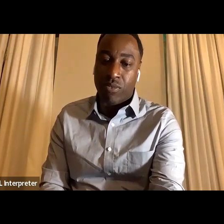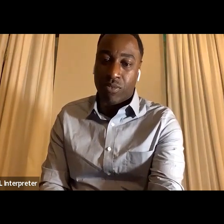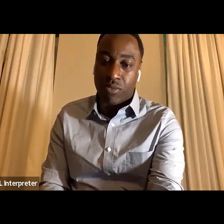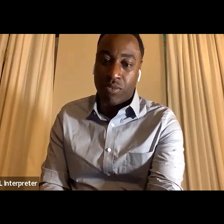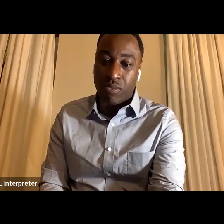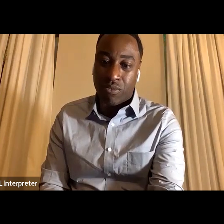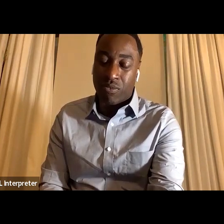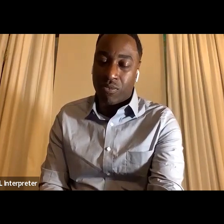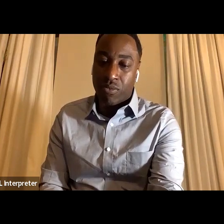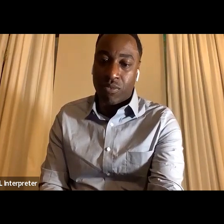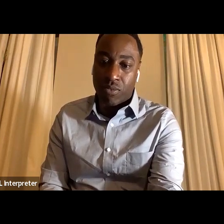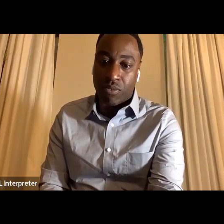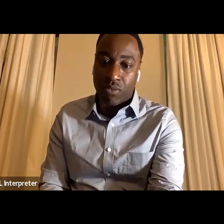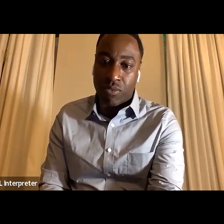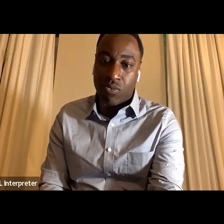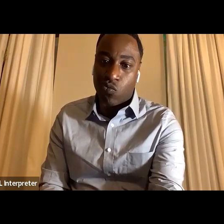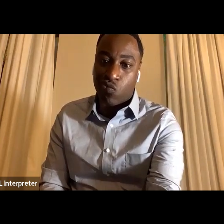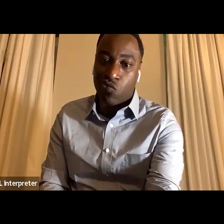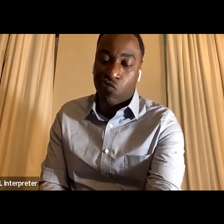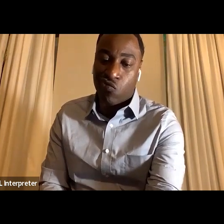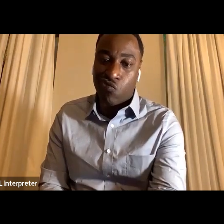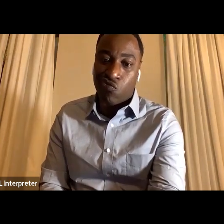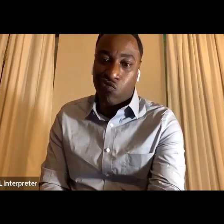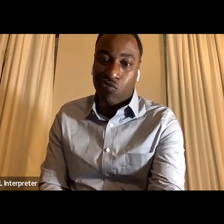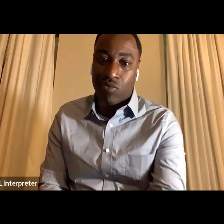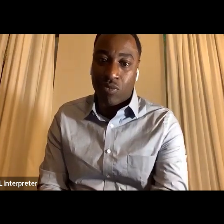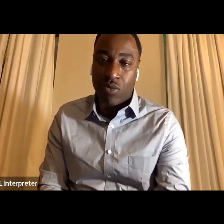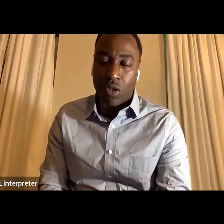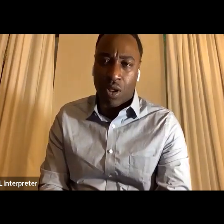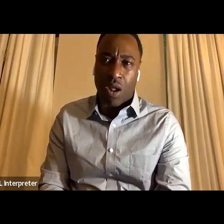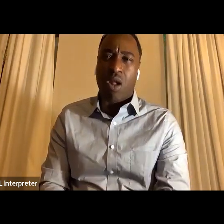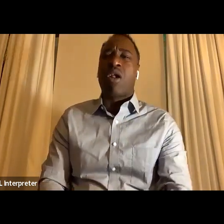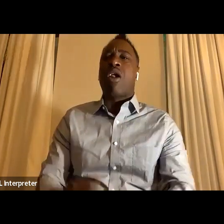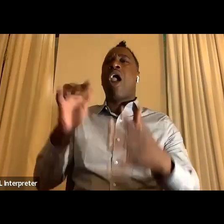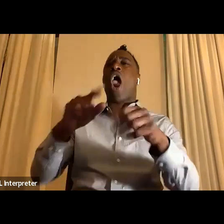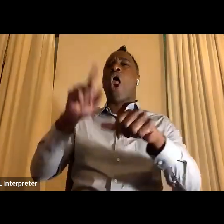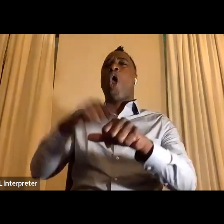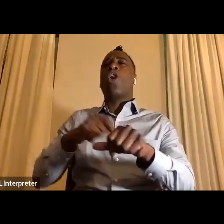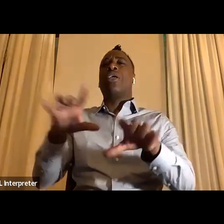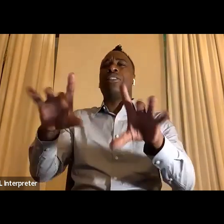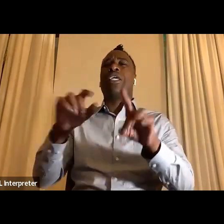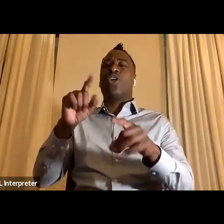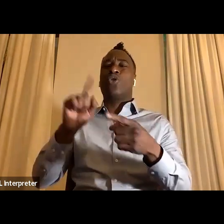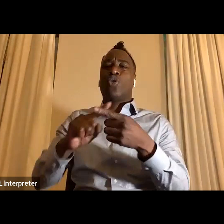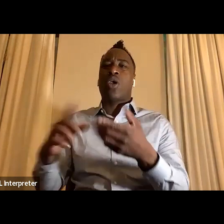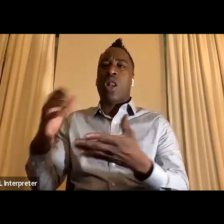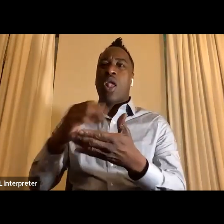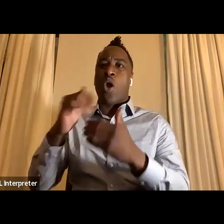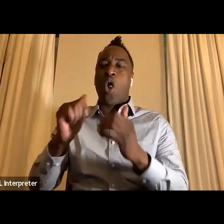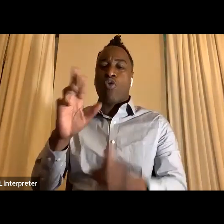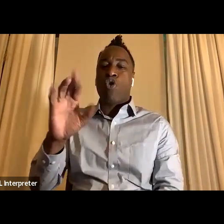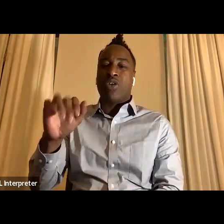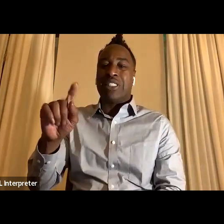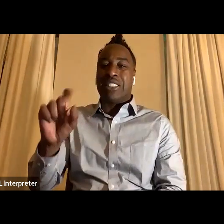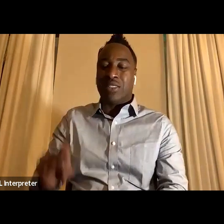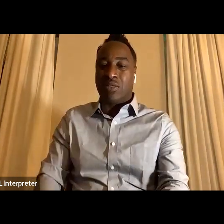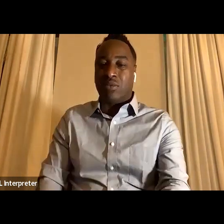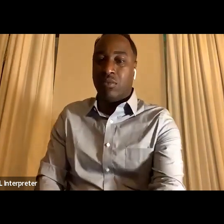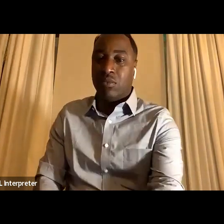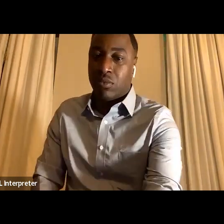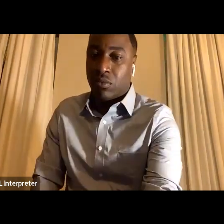How long did it take you to curate all these receipts, like over time.